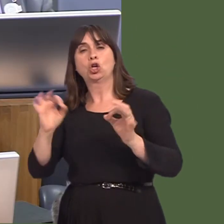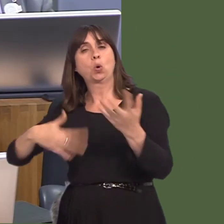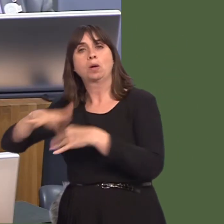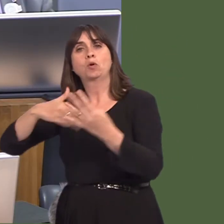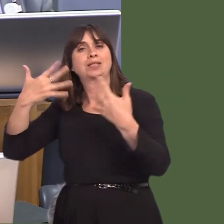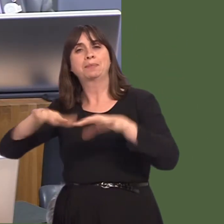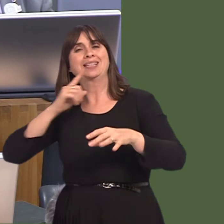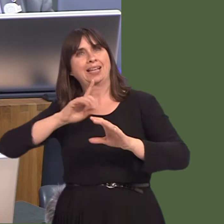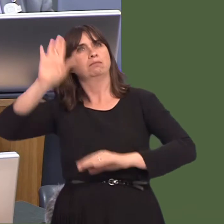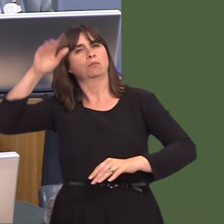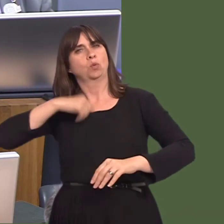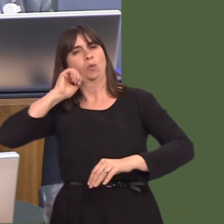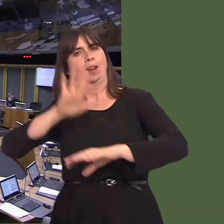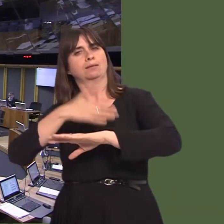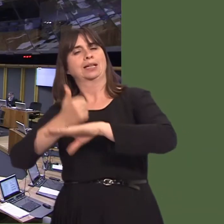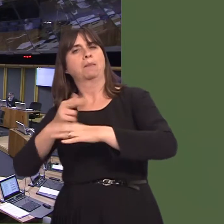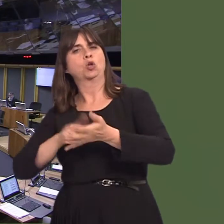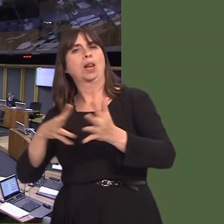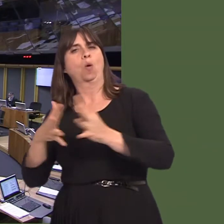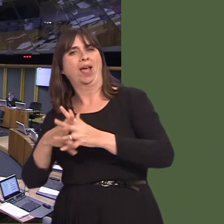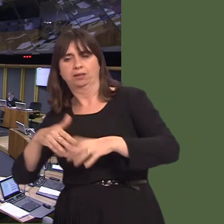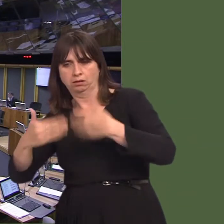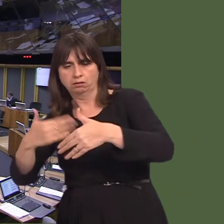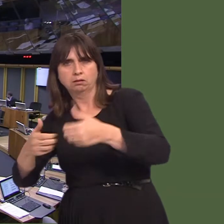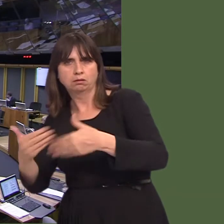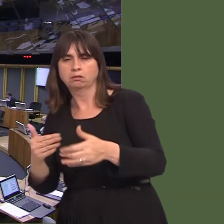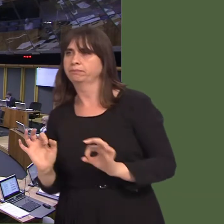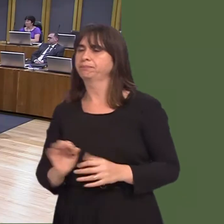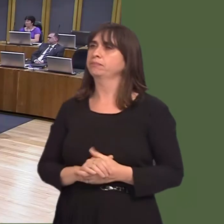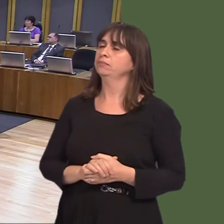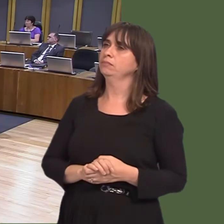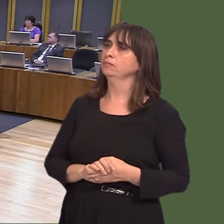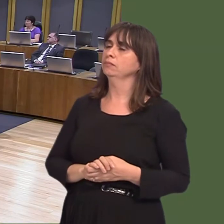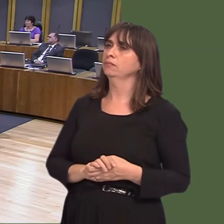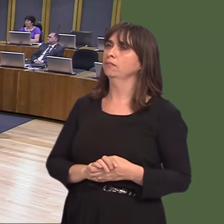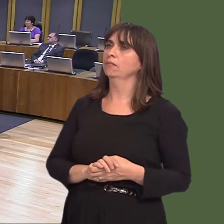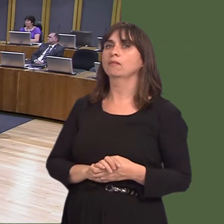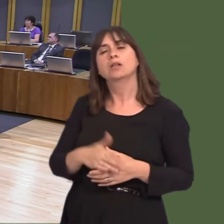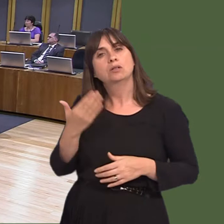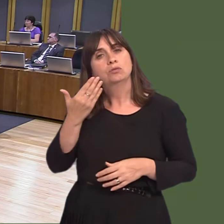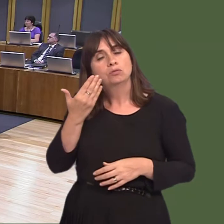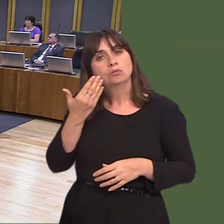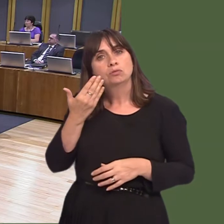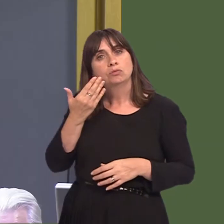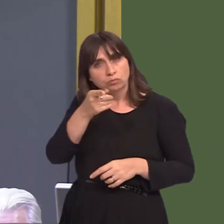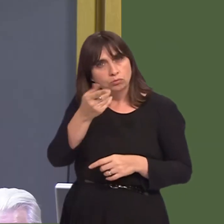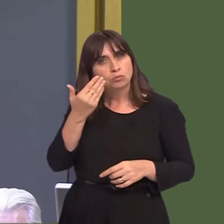Pa gamau y mae Llywodraeth Cymru wedi'u cymryd yn ddiweddar i helpu i fynd i'r afael ‚ thlodi mewn cymunedau yn y cymoedd?